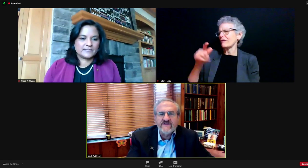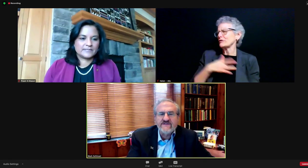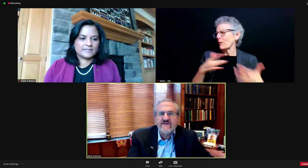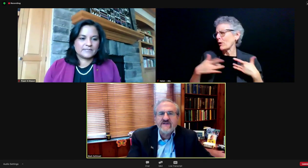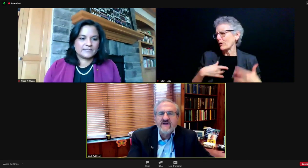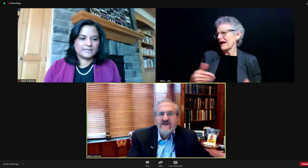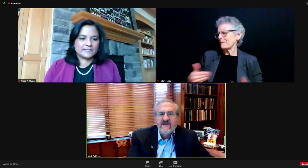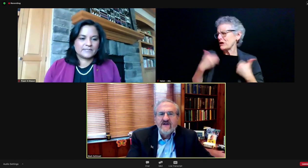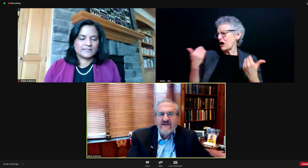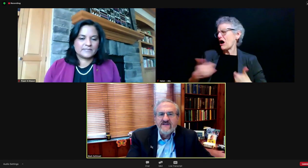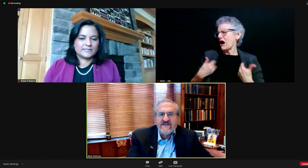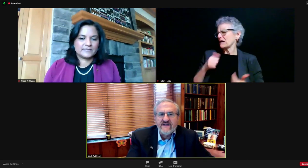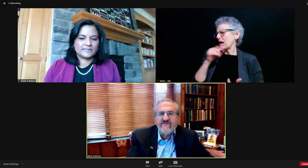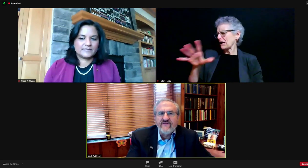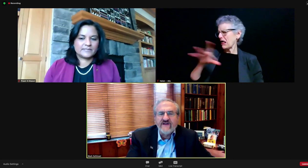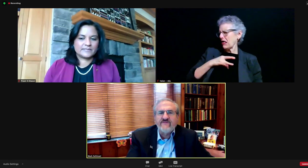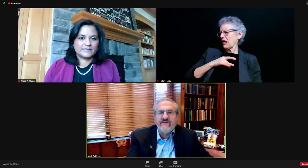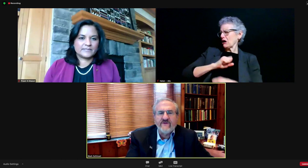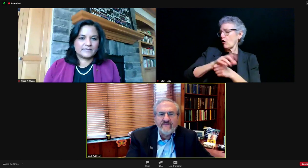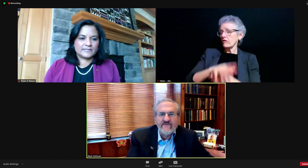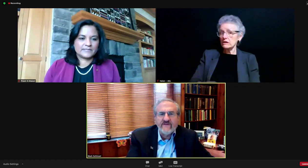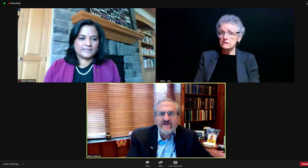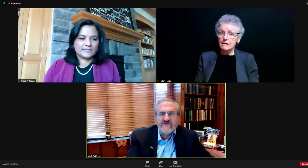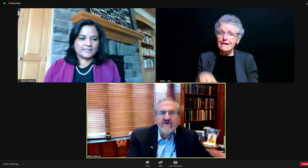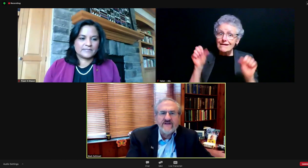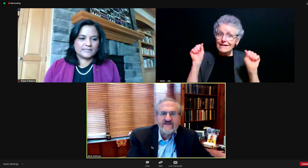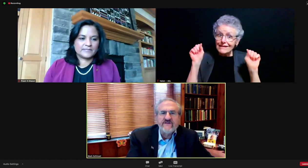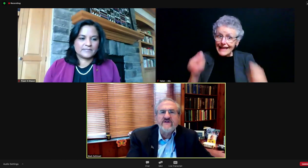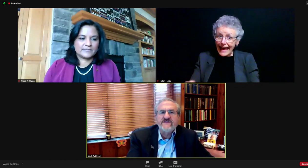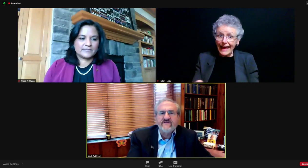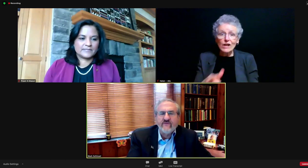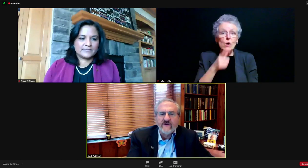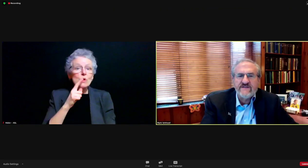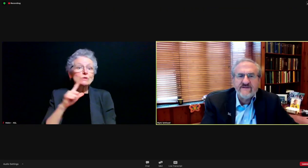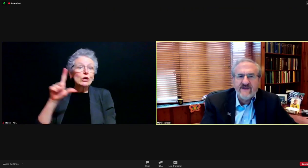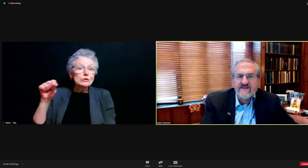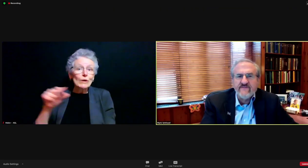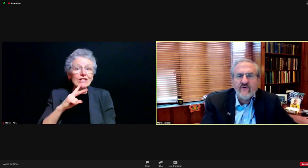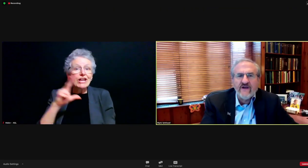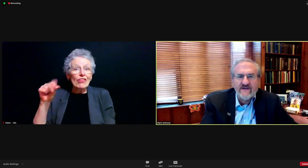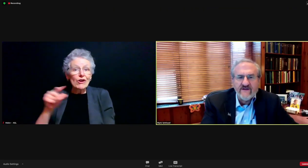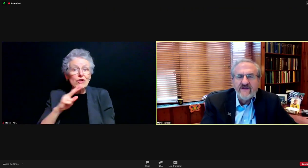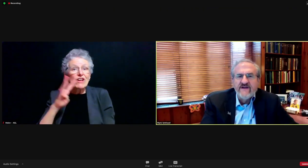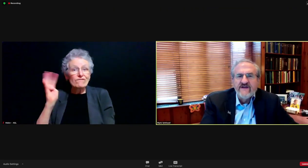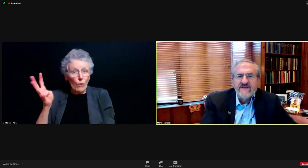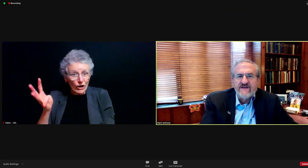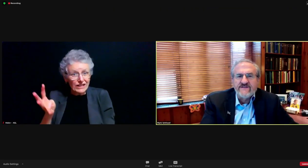This can easily infect people in their twenties and thirties and forties and make them quite ill.